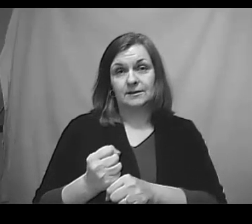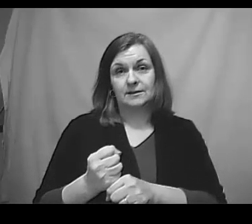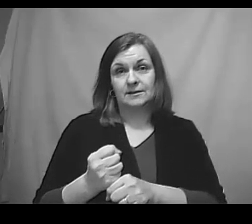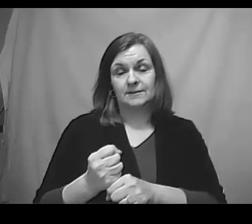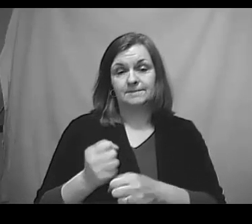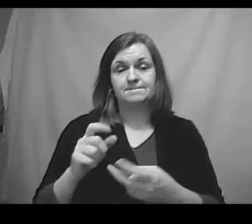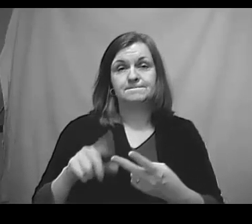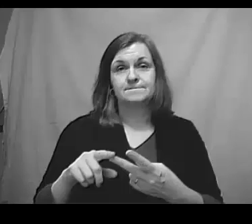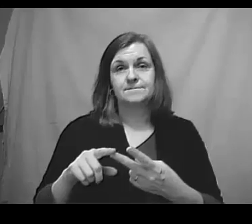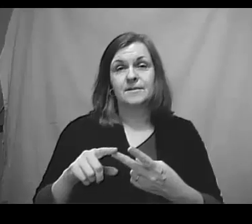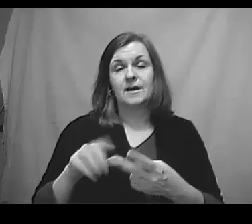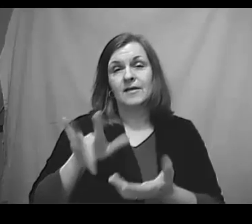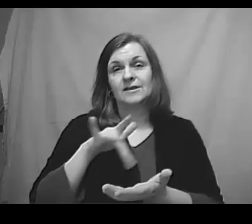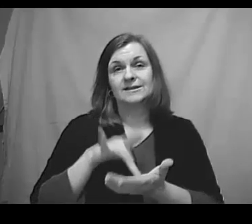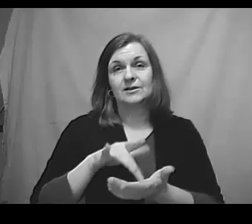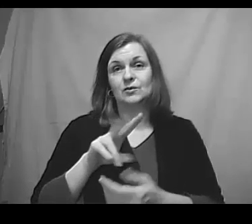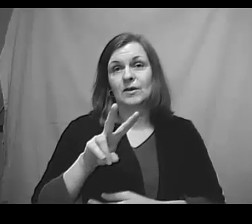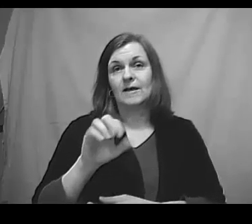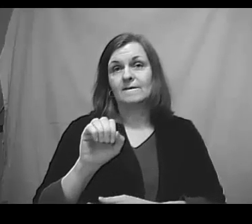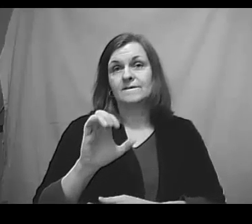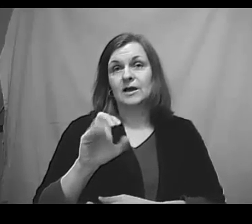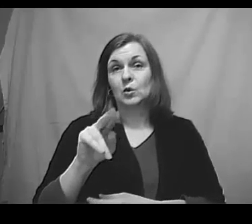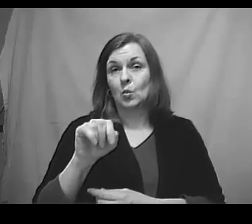we have the central vacuole.